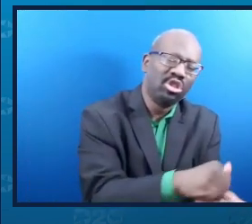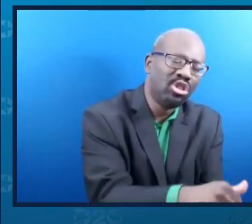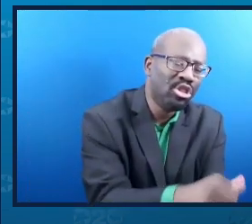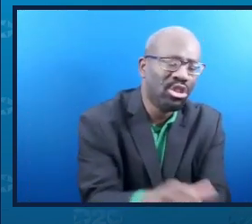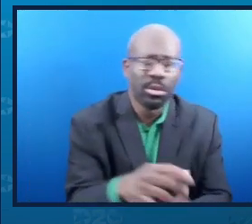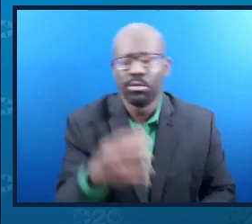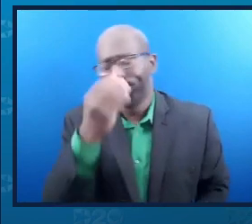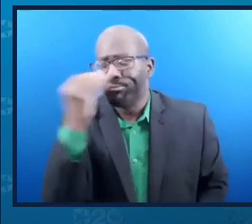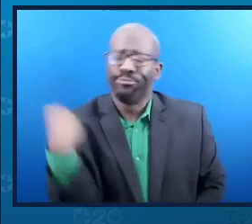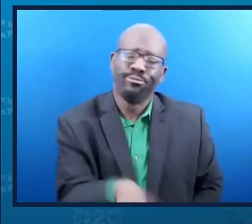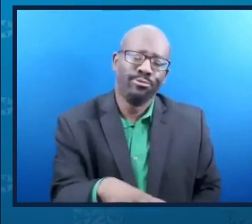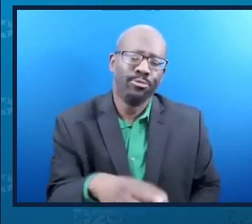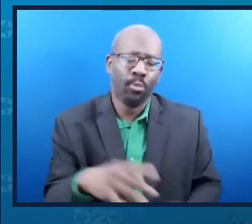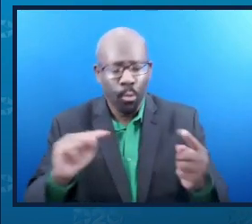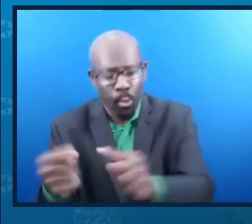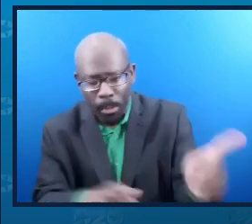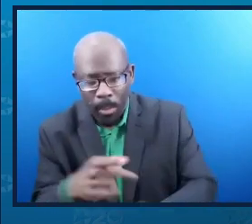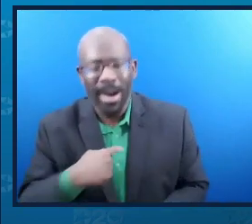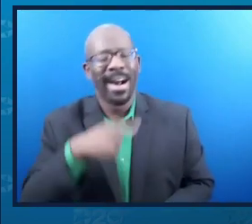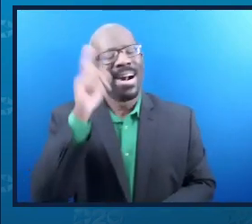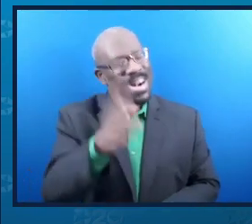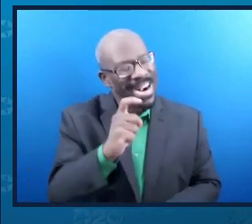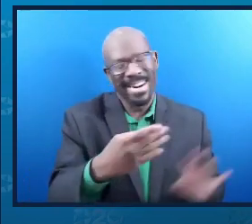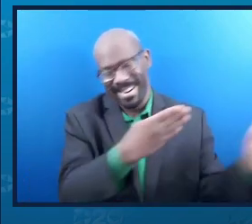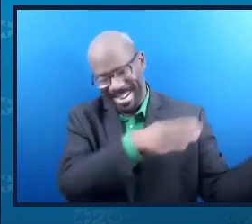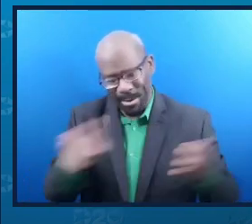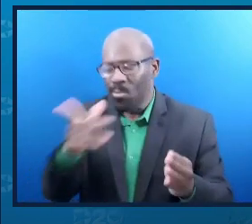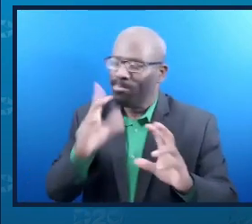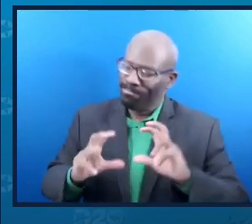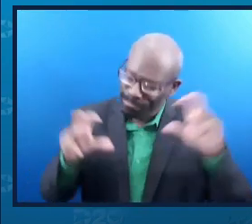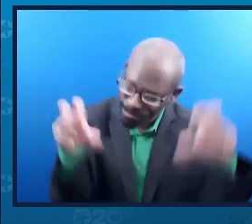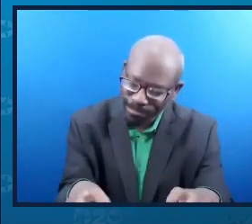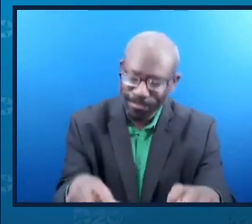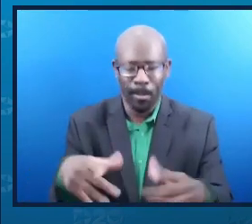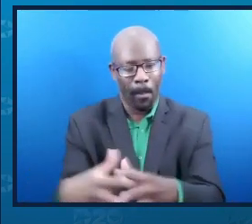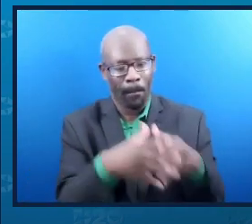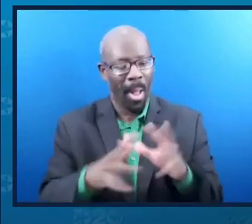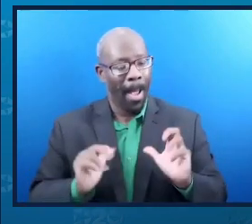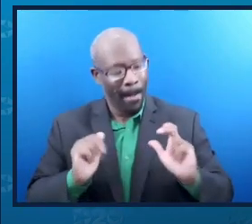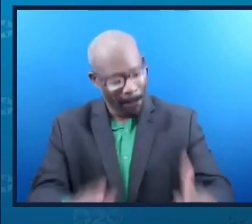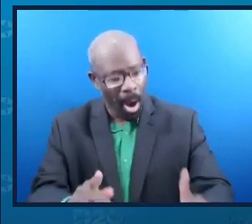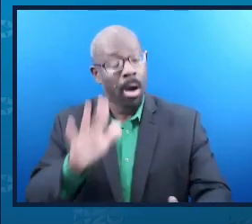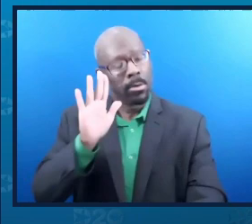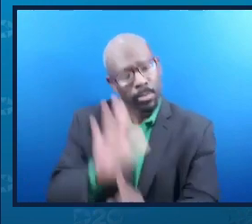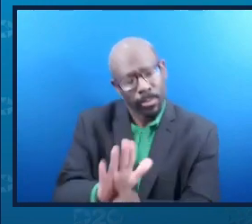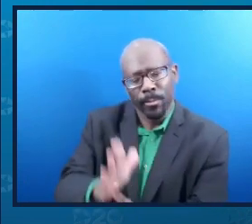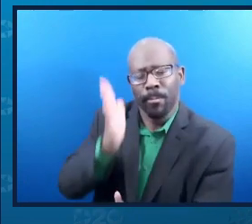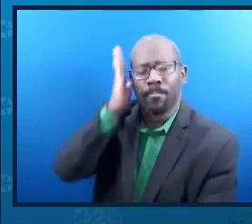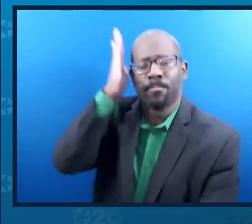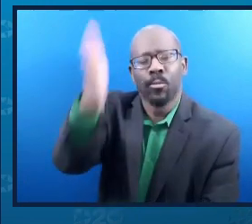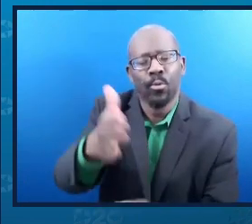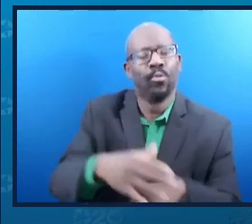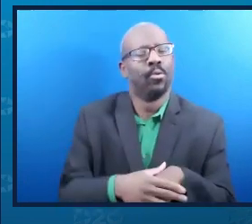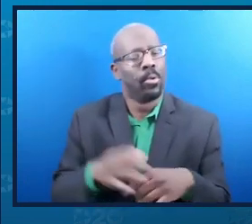TO ADDRESS THE CLIMATE CRISIS, INVEST IN GREEN 21-CENTURY JOBS, AND EMBRACE THE CLEAN-ENERGY